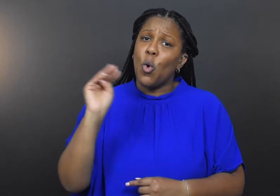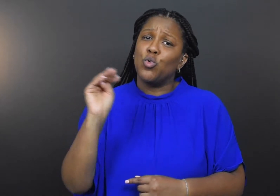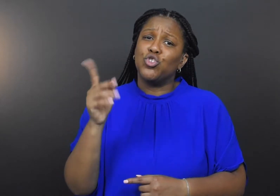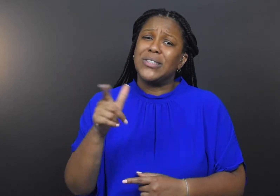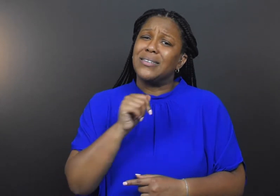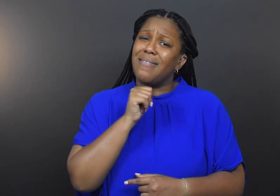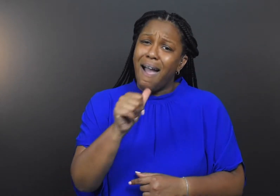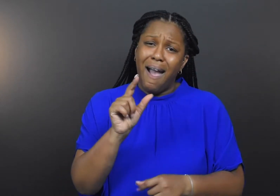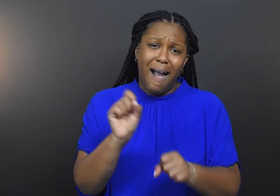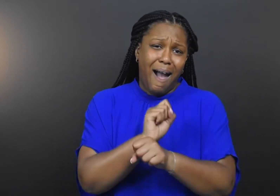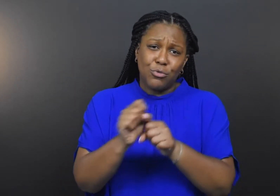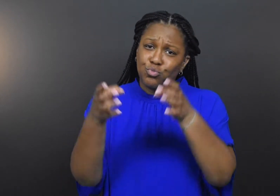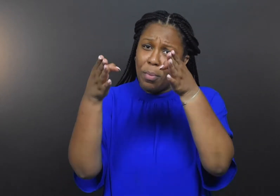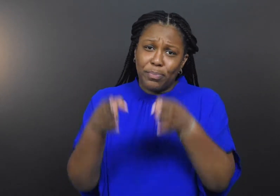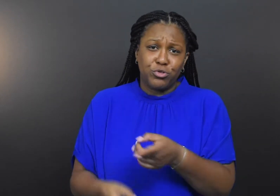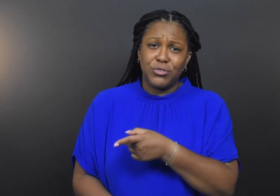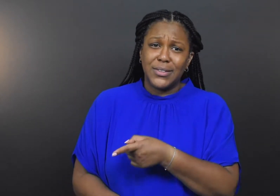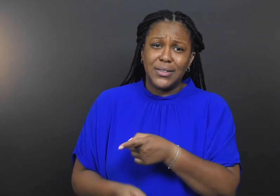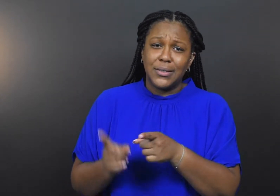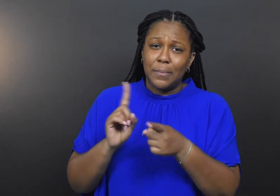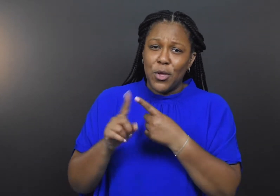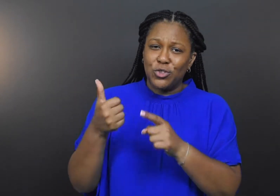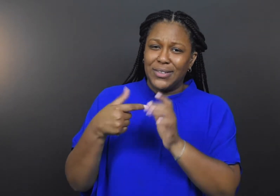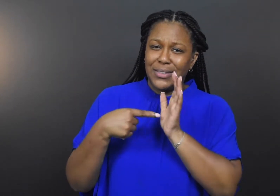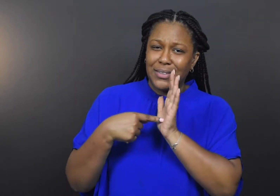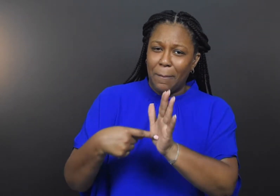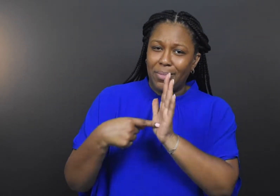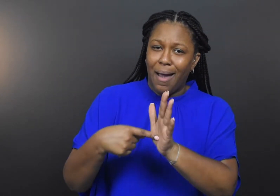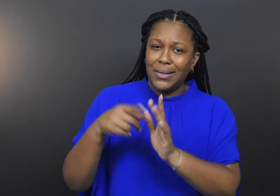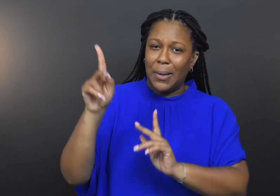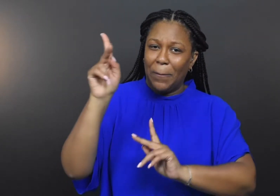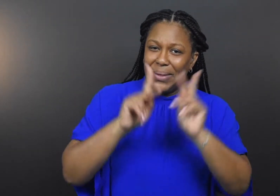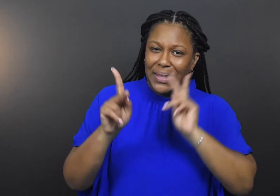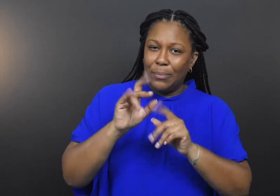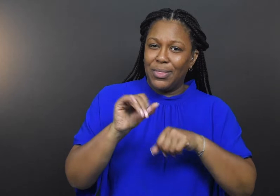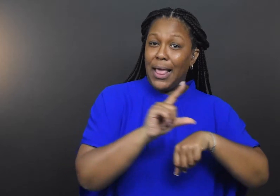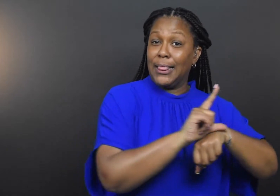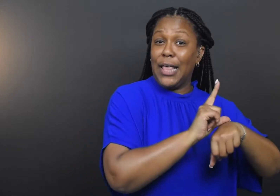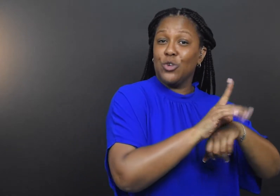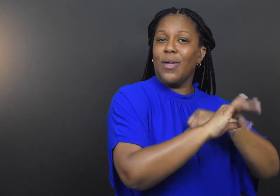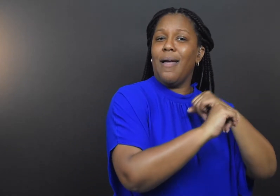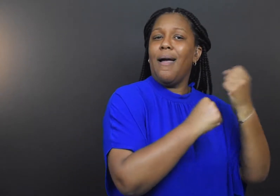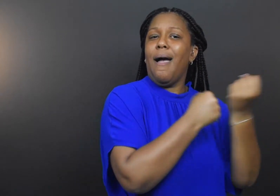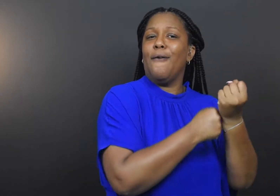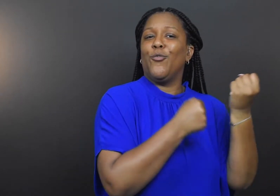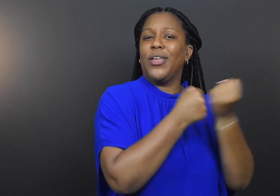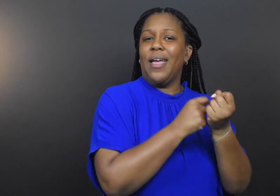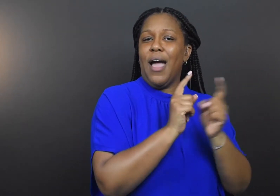Marjorie is not an actual person, but she symbolizes people Leandris advocates for as chief